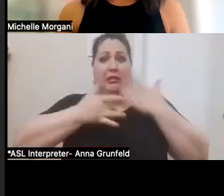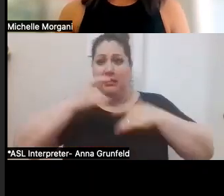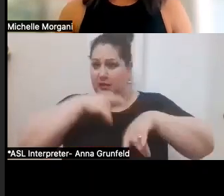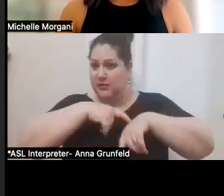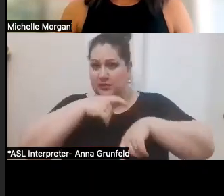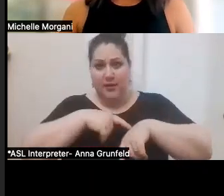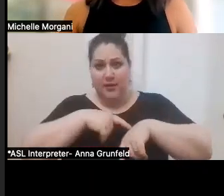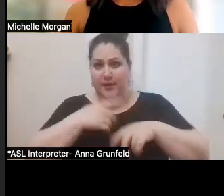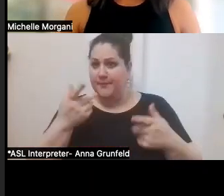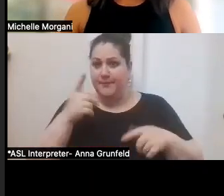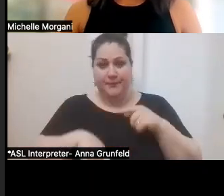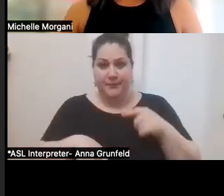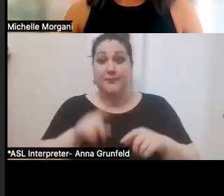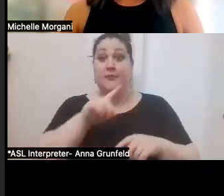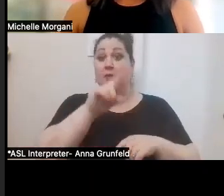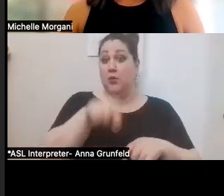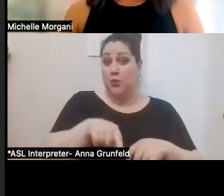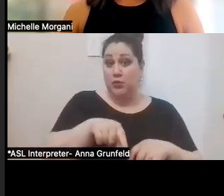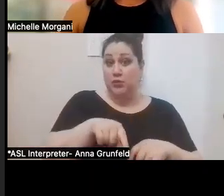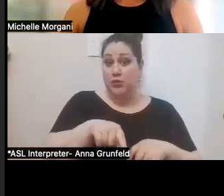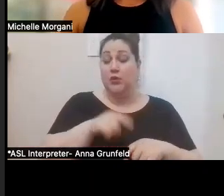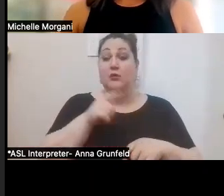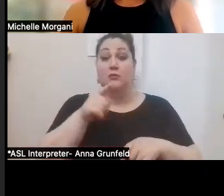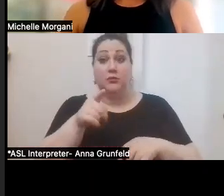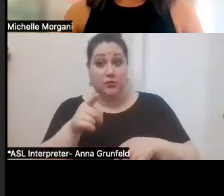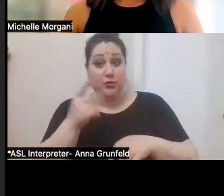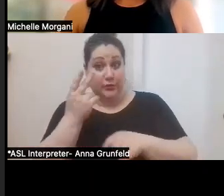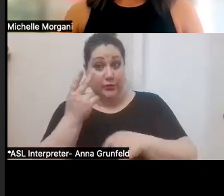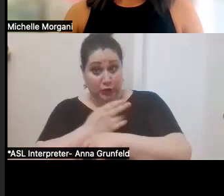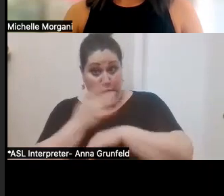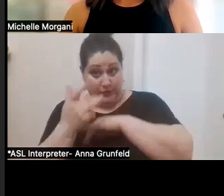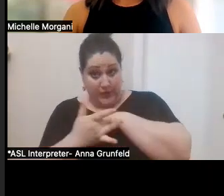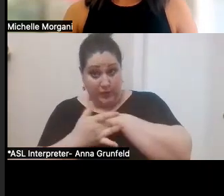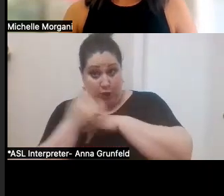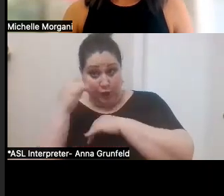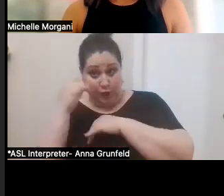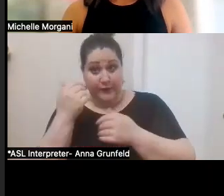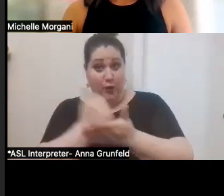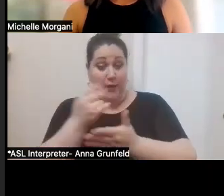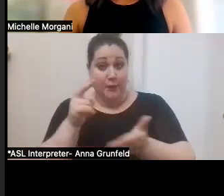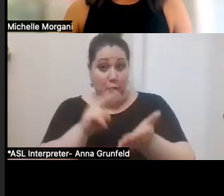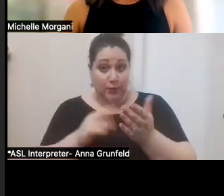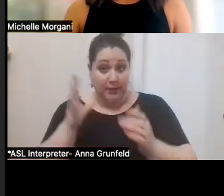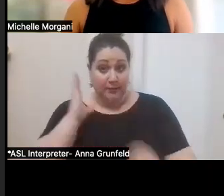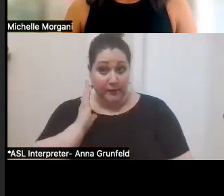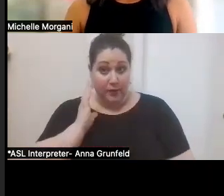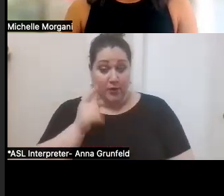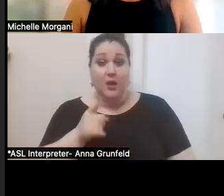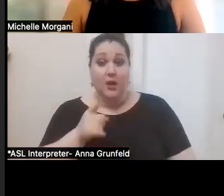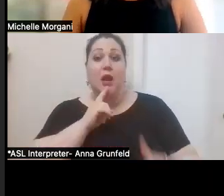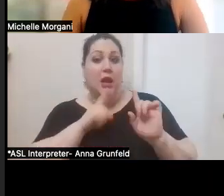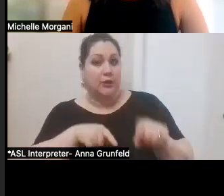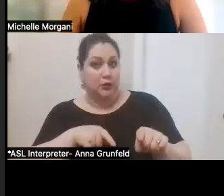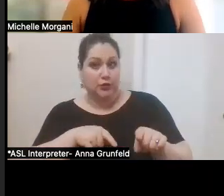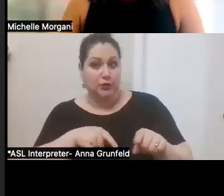Question: Have you ever used technology to help you read before? 2:15:8Answer: I remember having